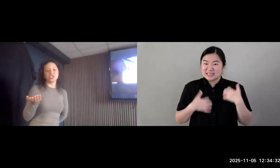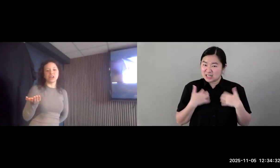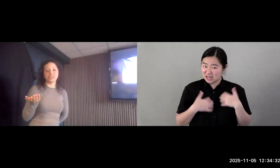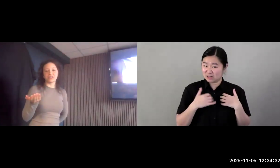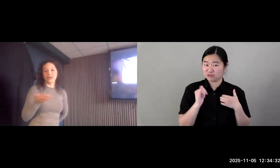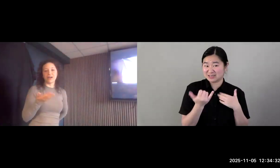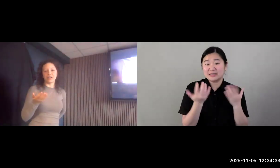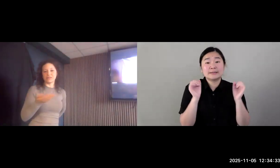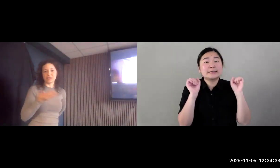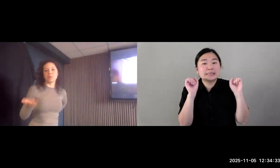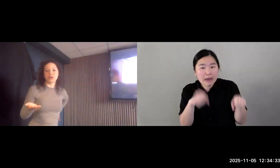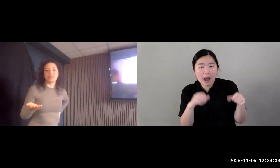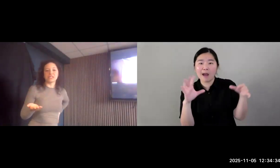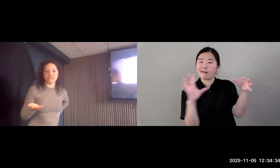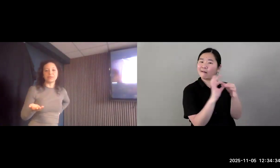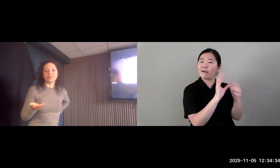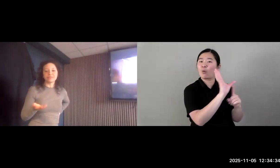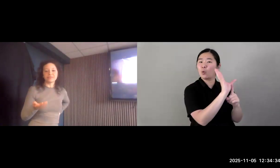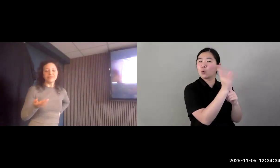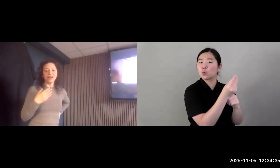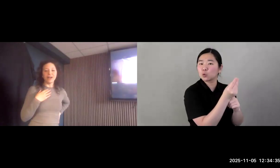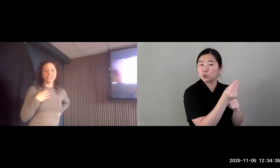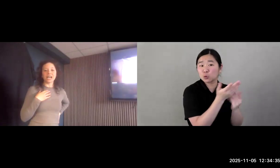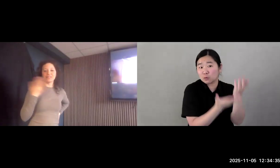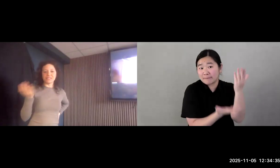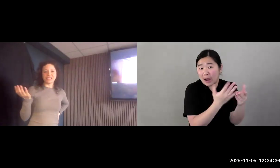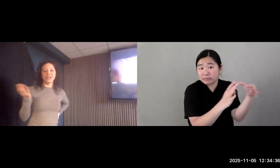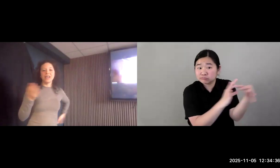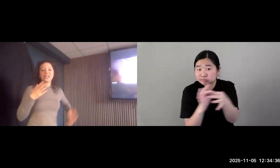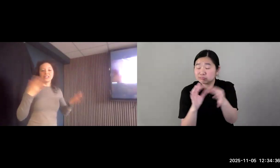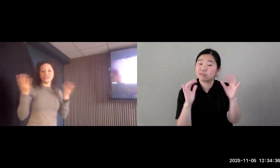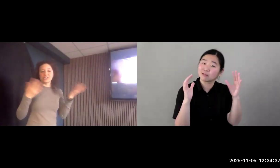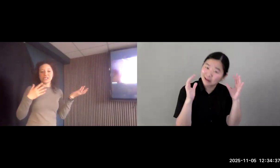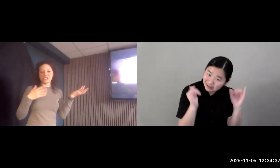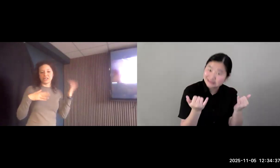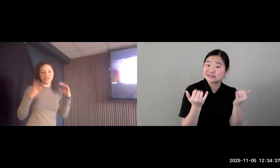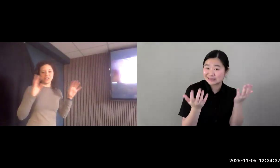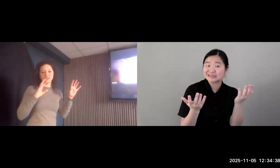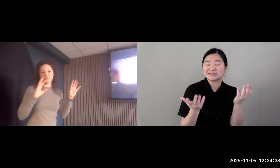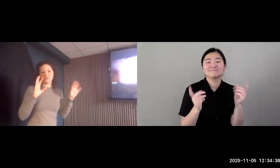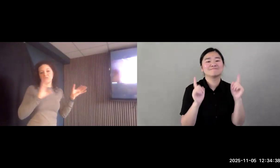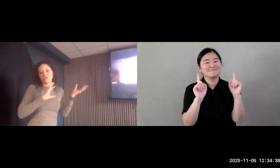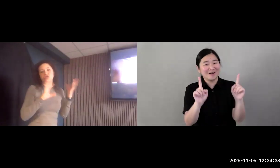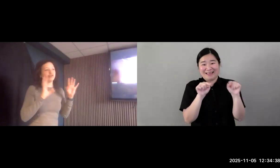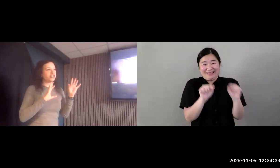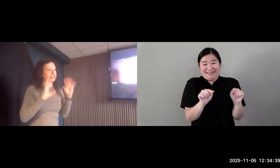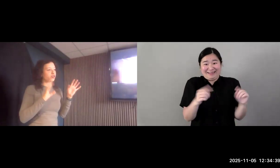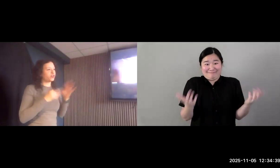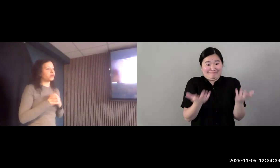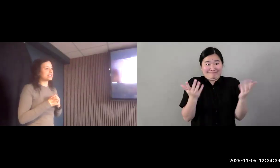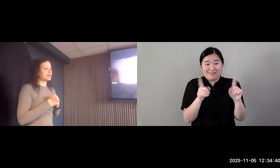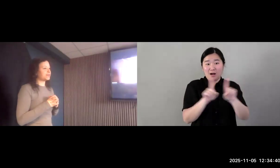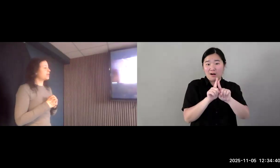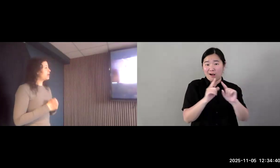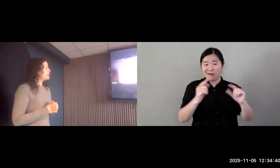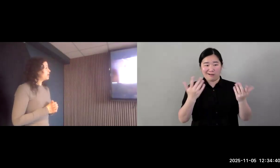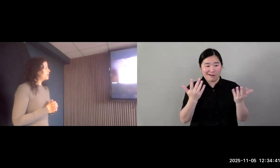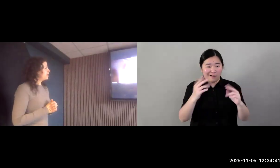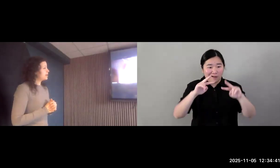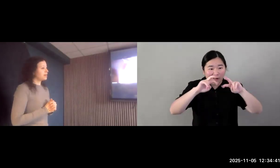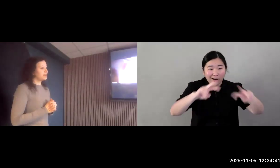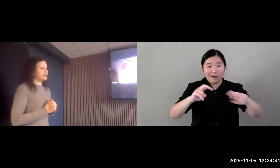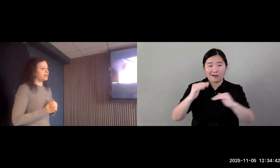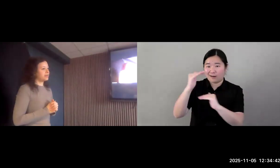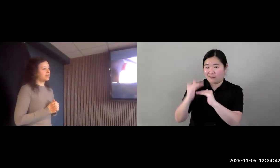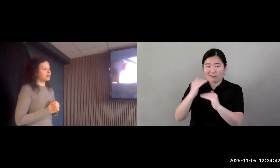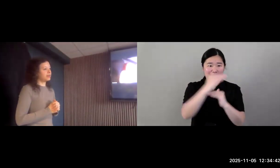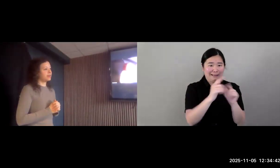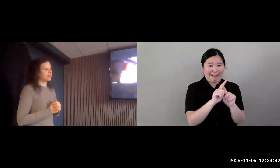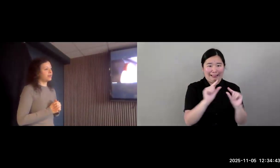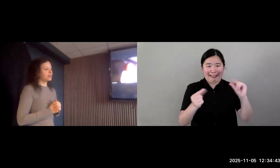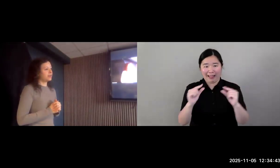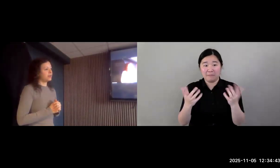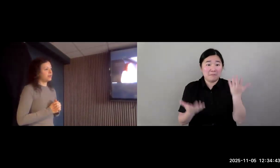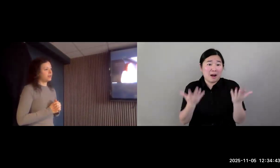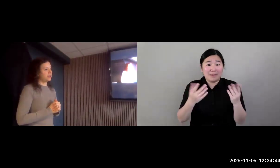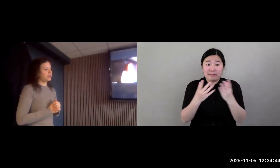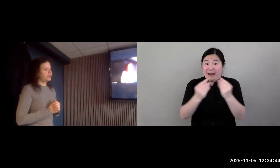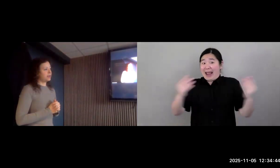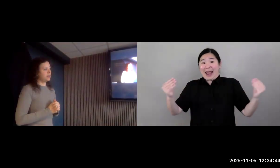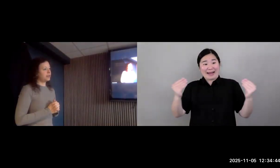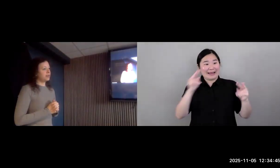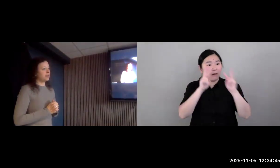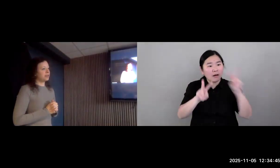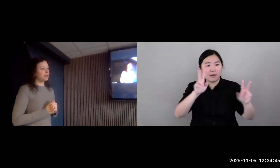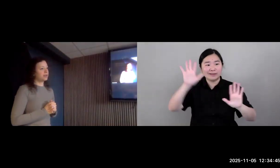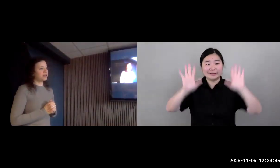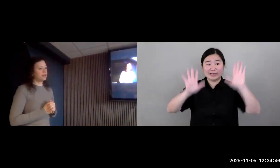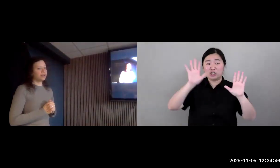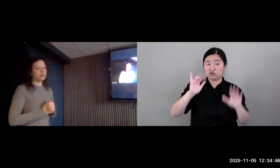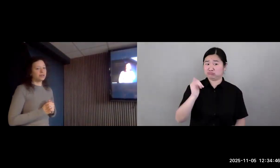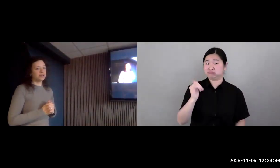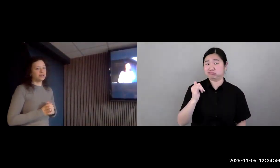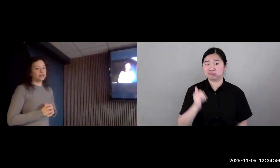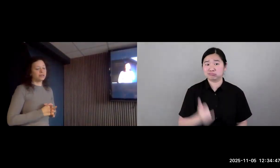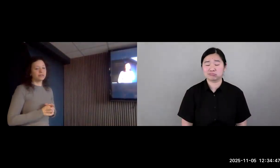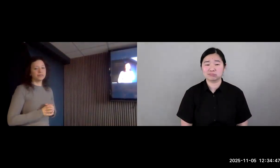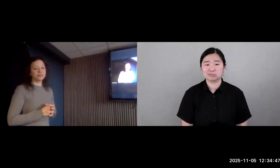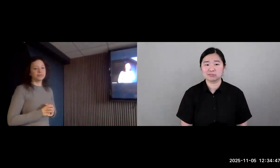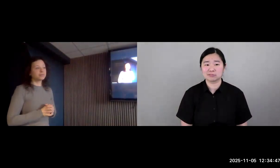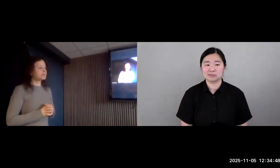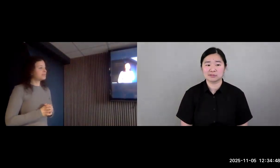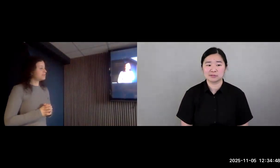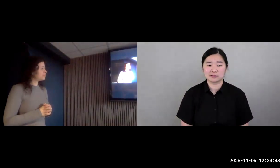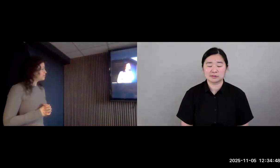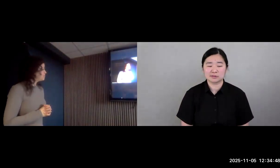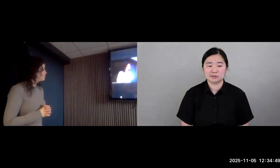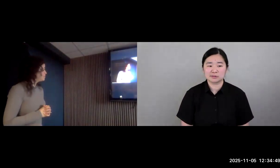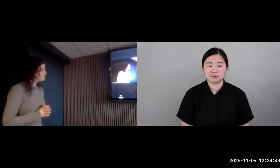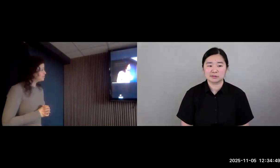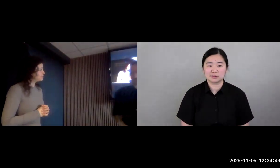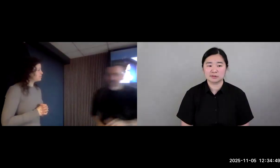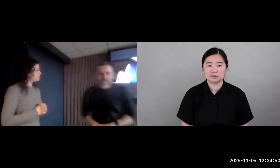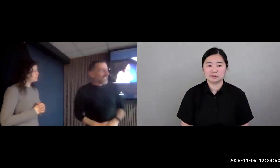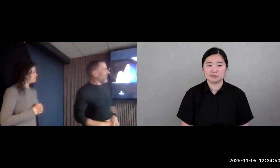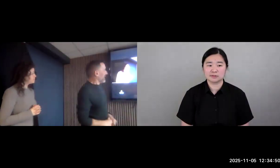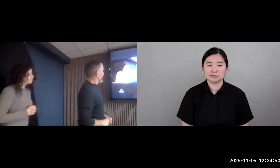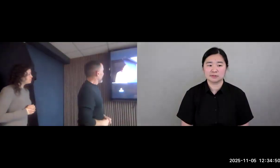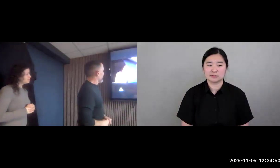conduct some empirical study to kind of see the differences in gesture frequency.